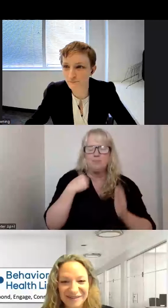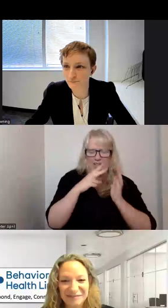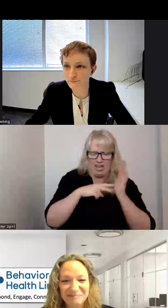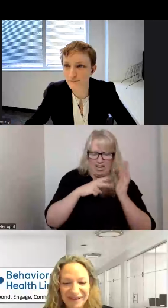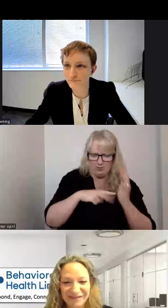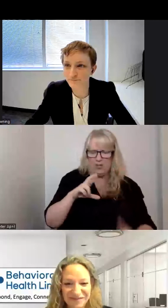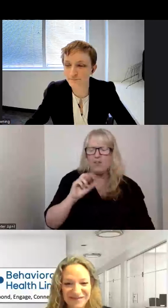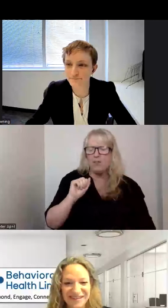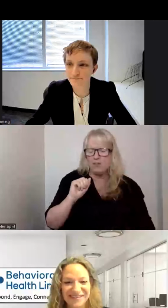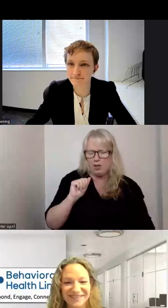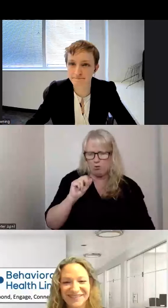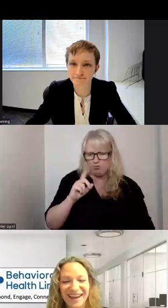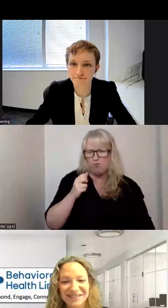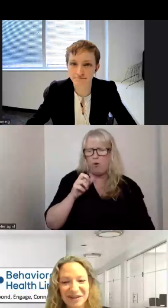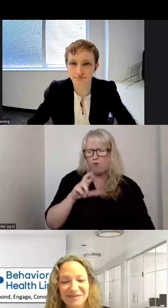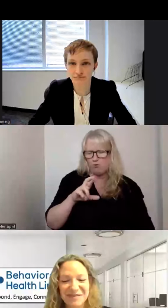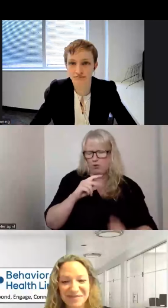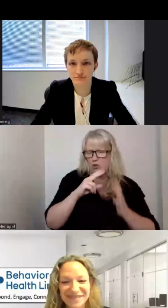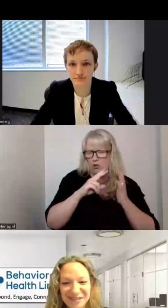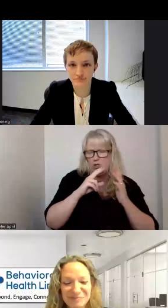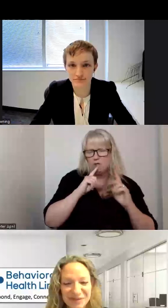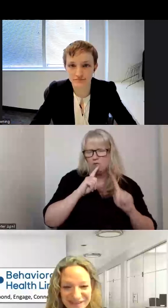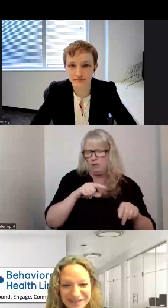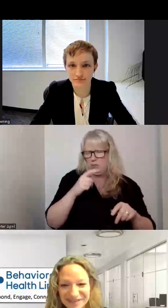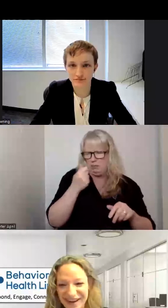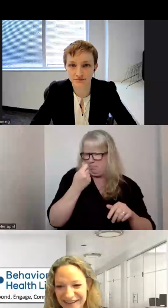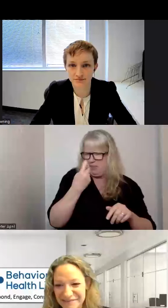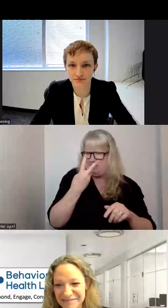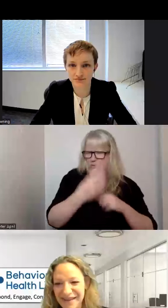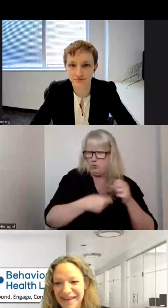IT HAS BEEN A FEW YEARS. I DON'T REMEMBER THIS PARTICULAR ITEM.